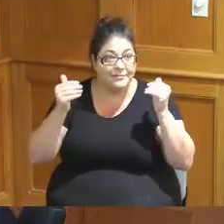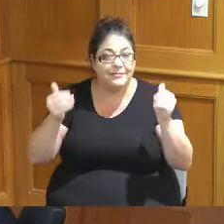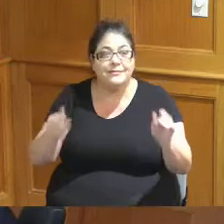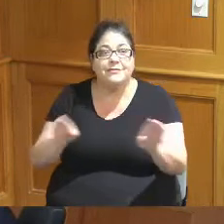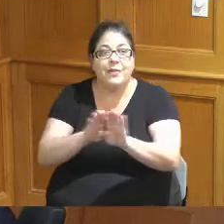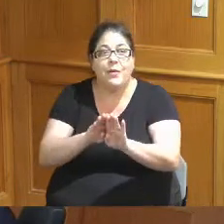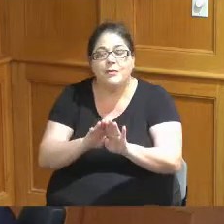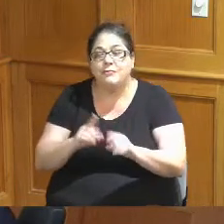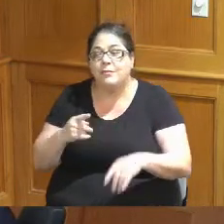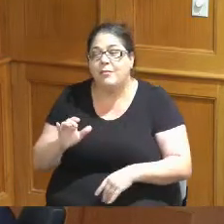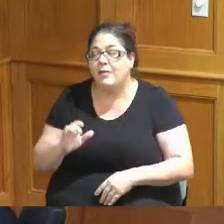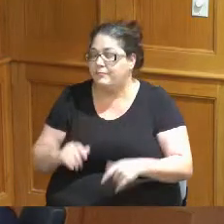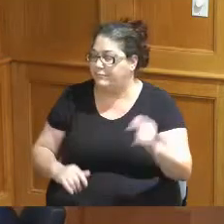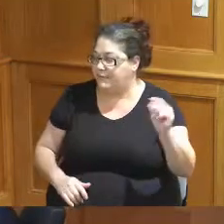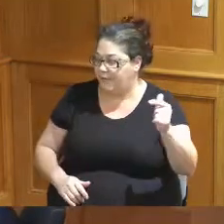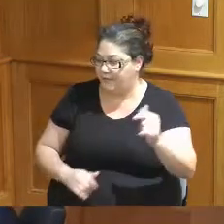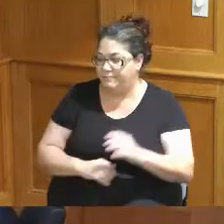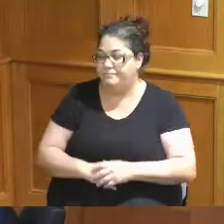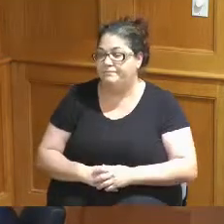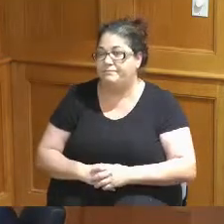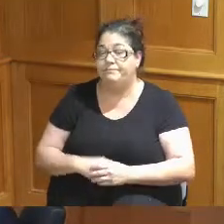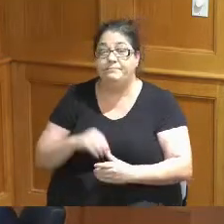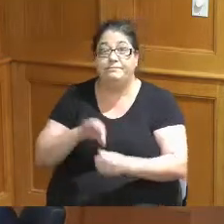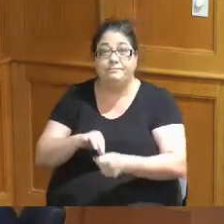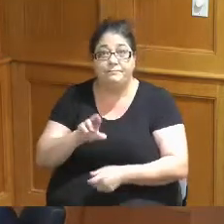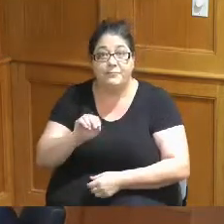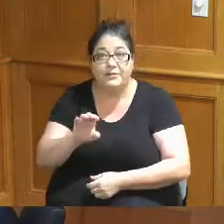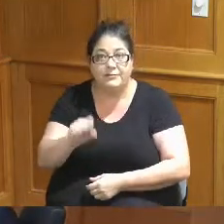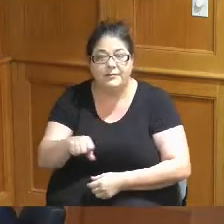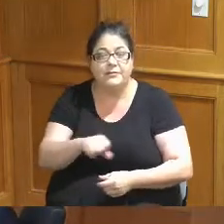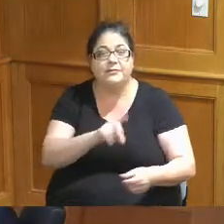the public here second Commissioner Reeves yes Commissioner Driehaus yes